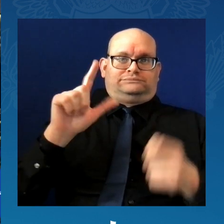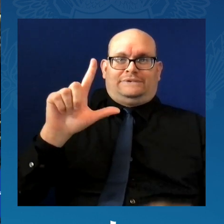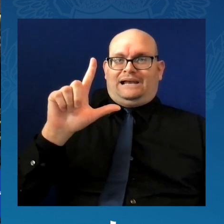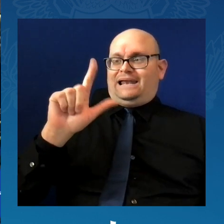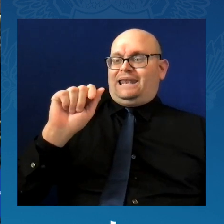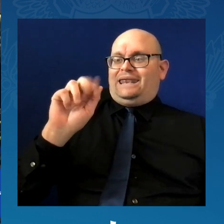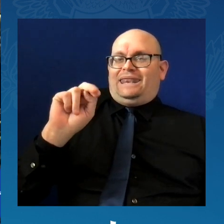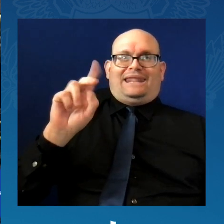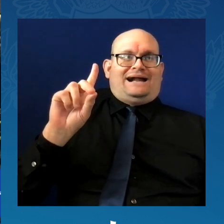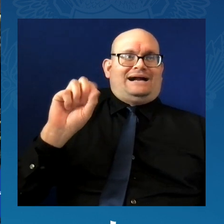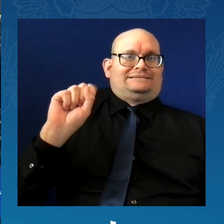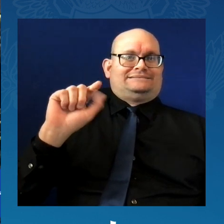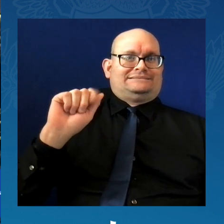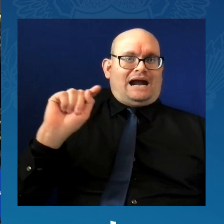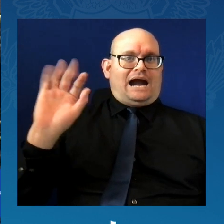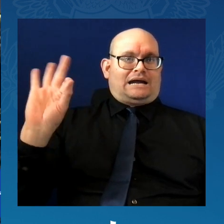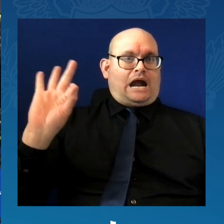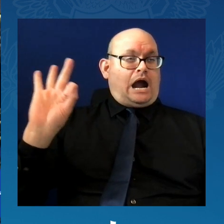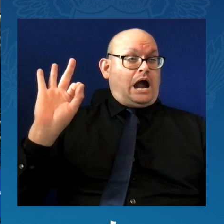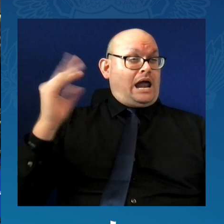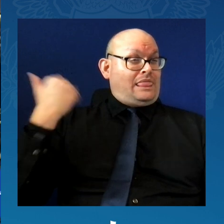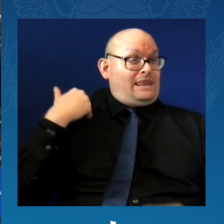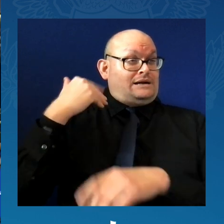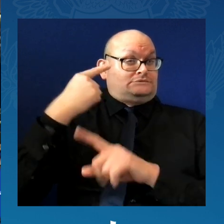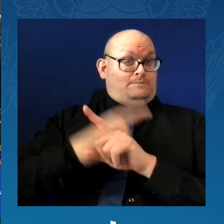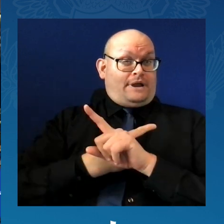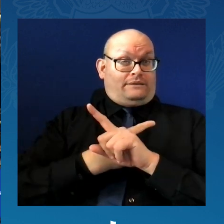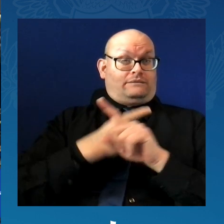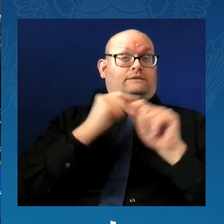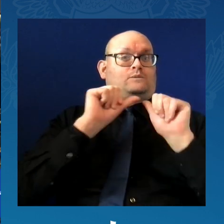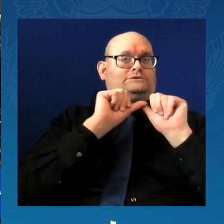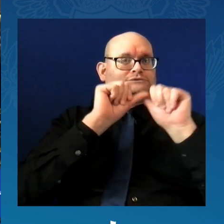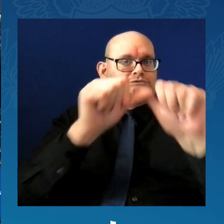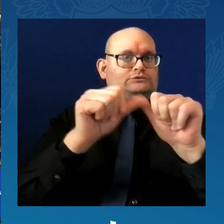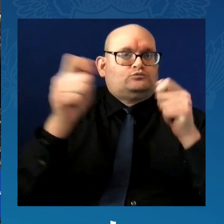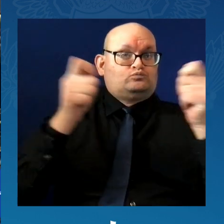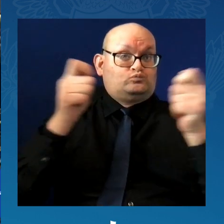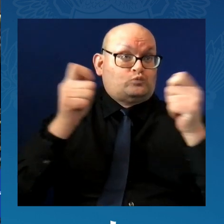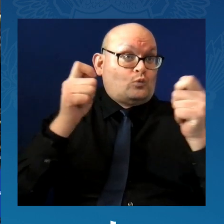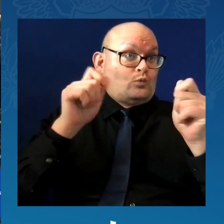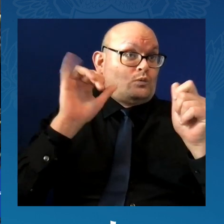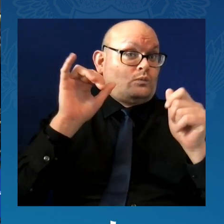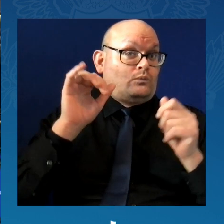And we are looking forward to continuing that 50 year record of Great Earth observation images.